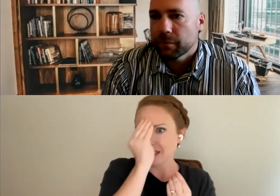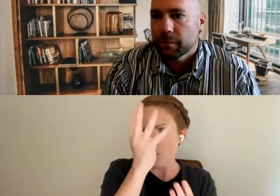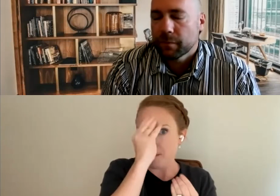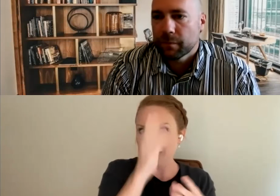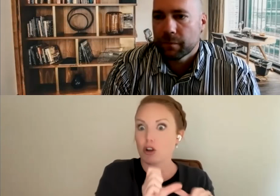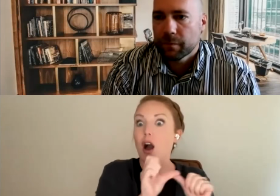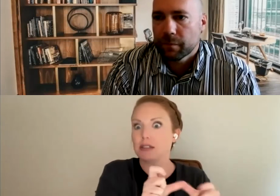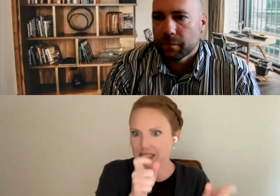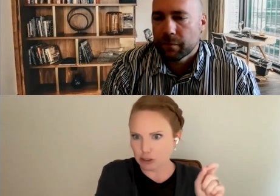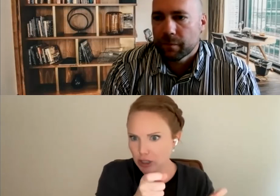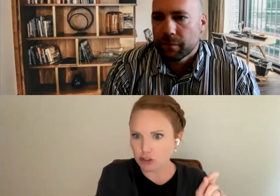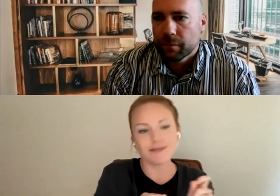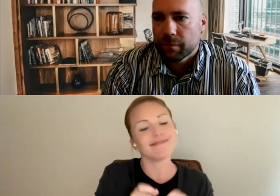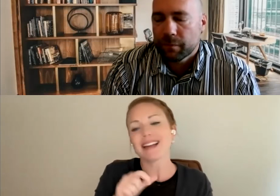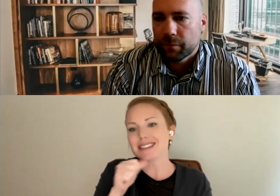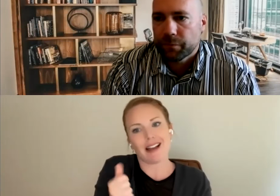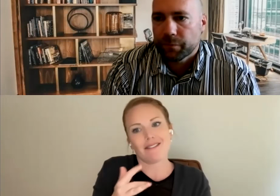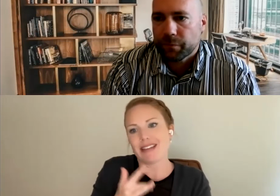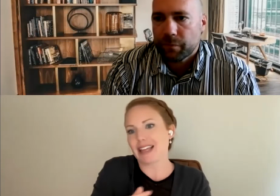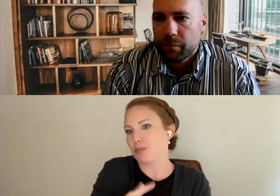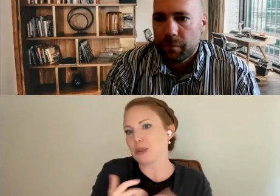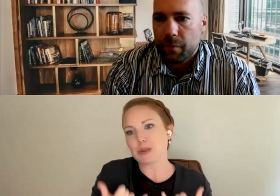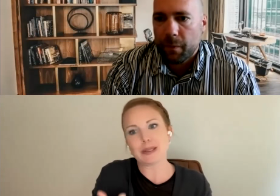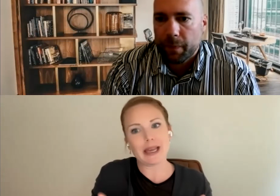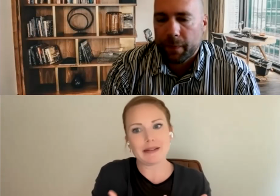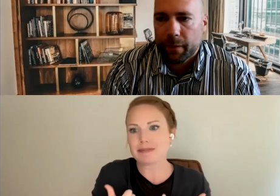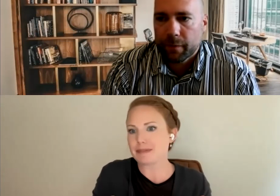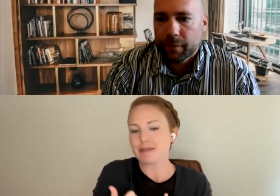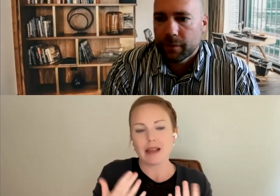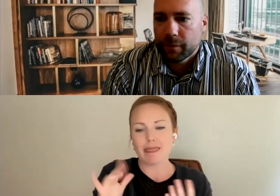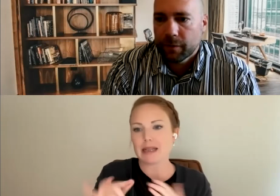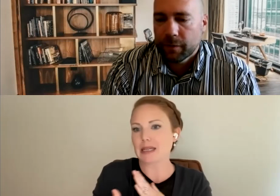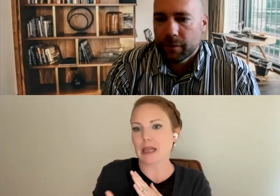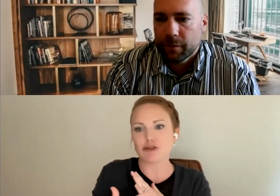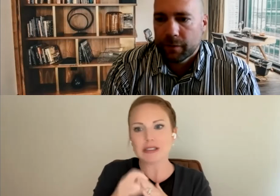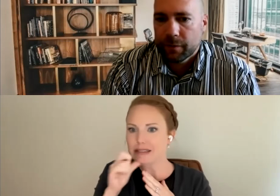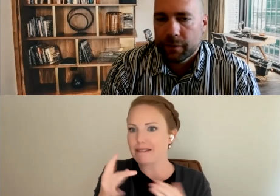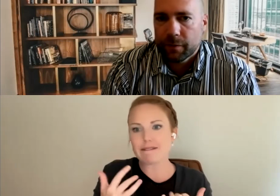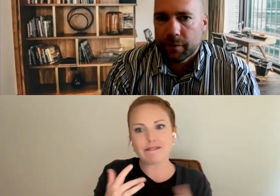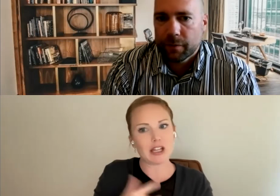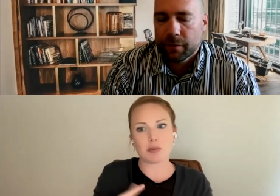would not be immediately available today for the dynamic instances. But unfortunately neither